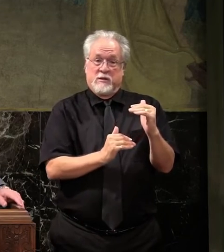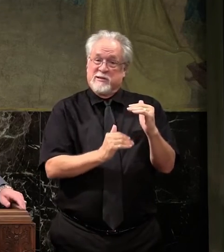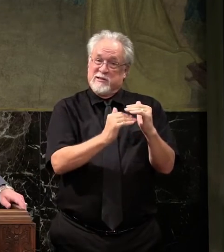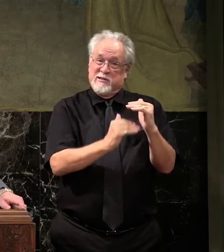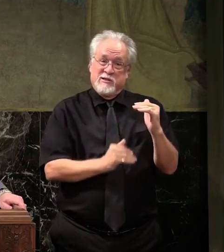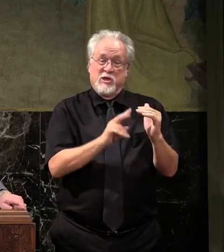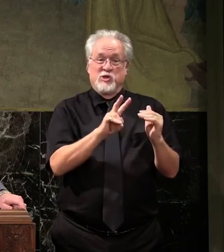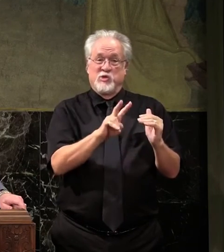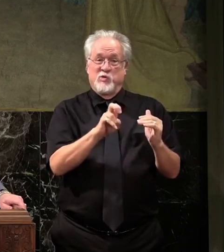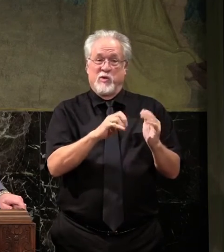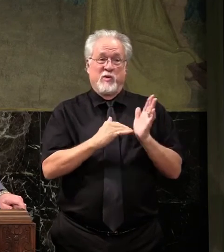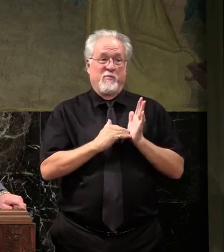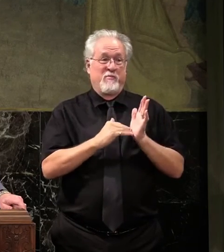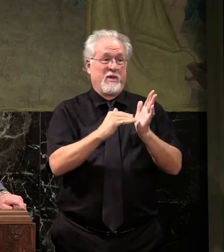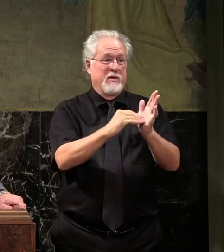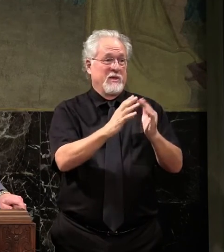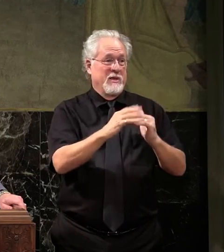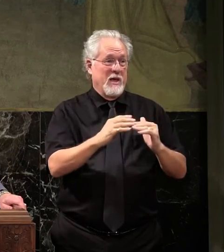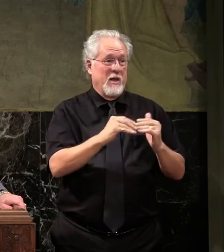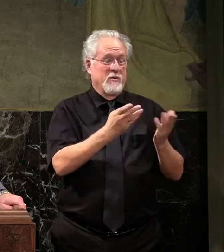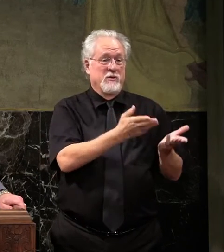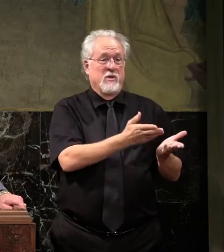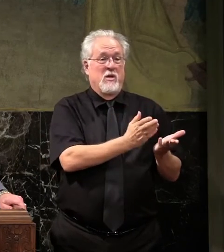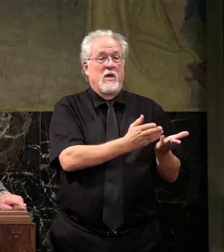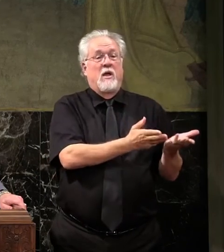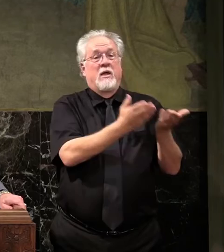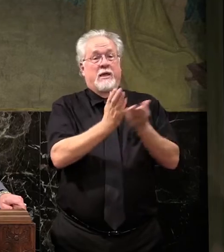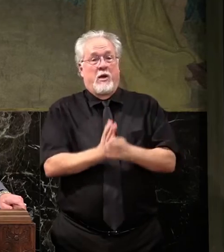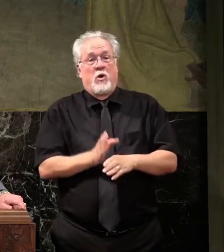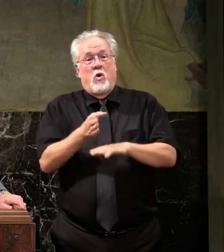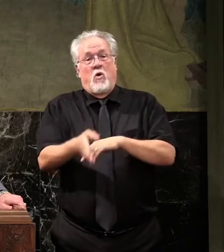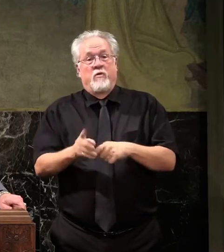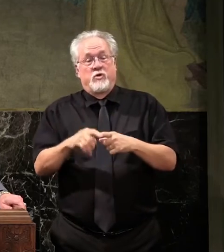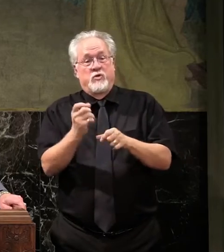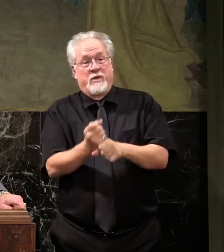hundred million dollars and be carried into next year and that means if it does